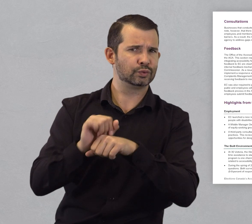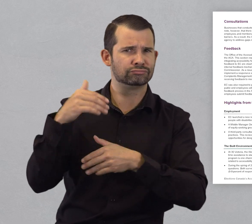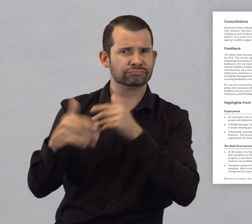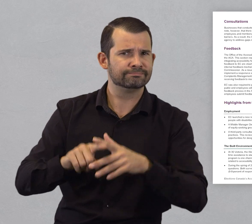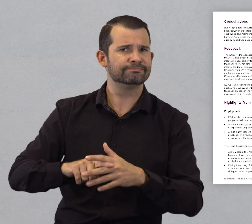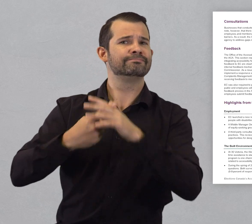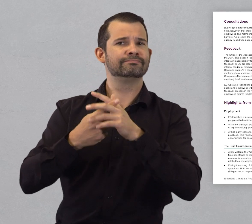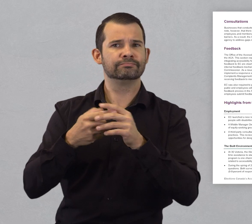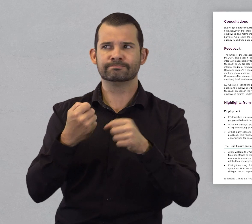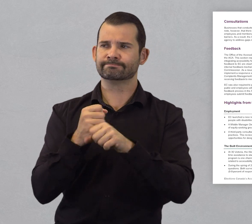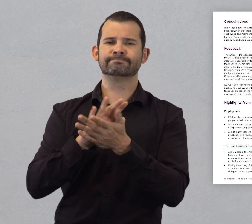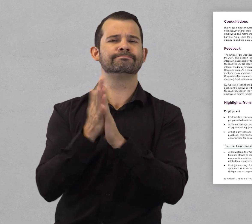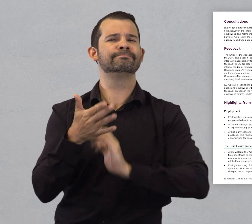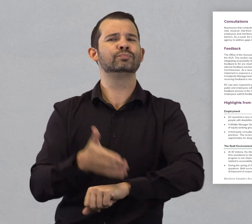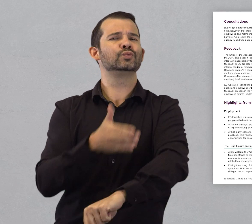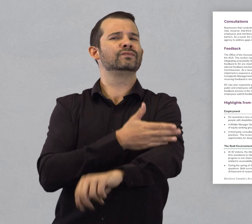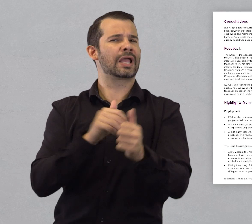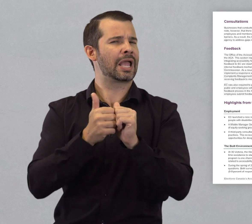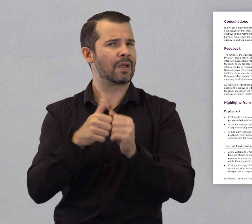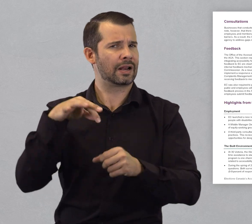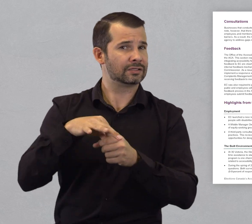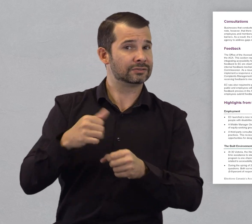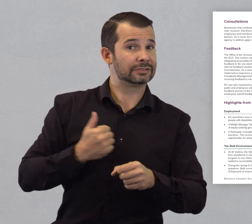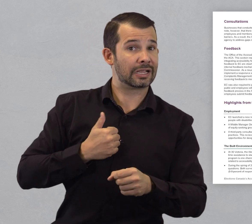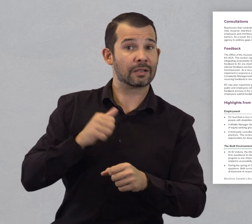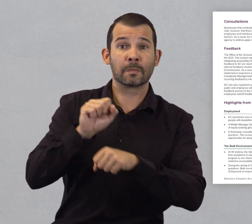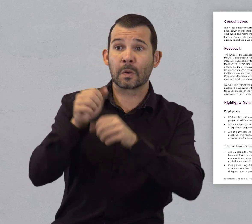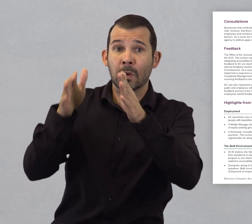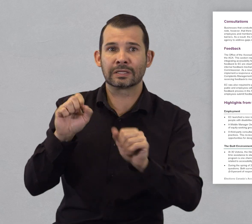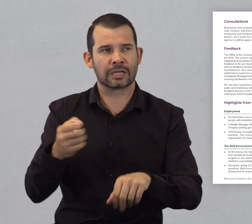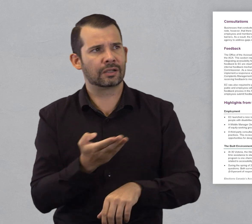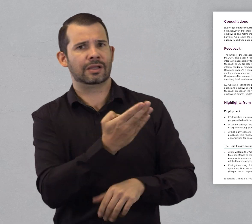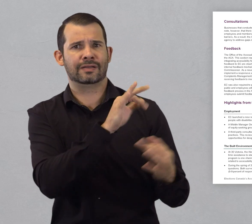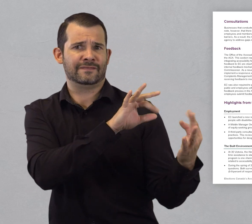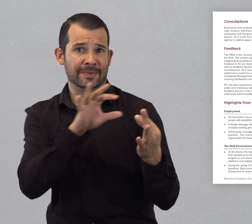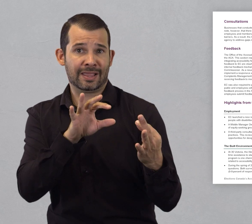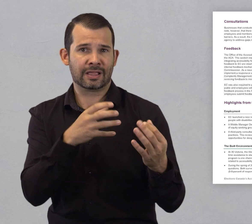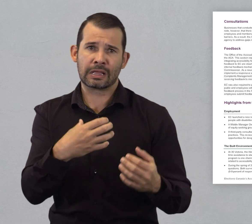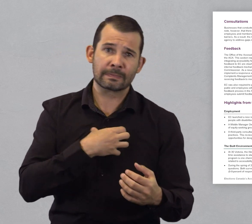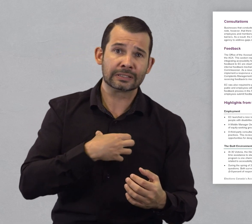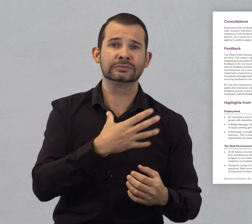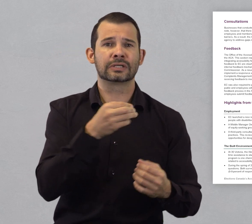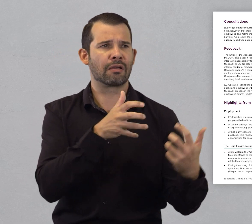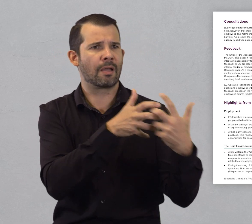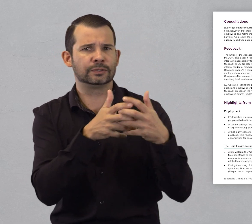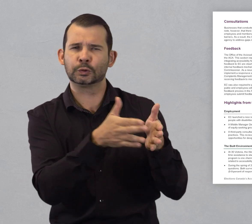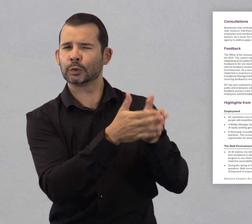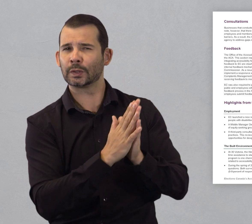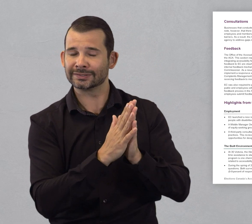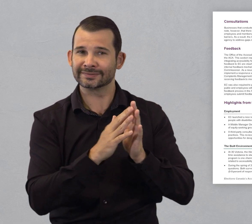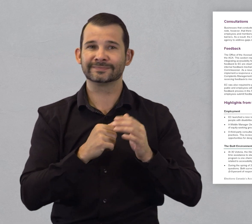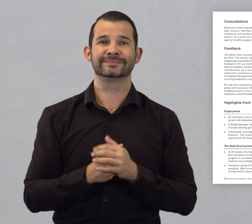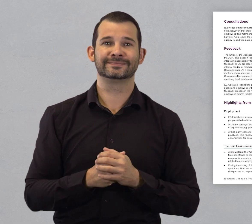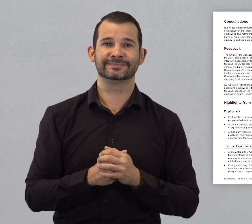to make improvements to how EC employees submit feedback, complaints and accommodation requests.